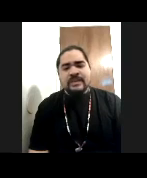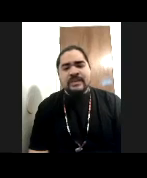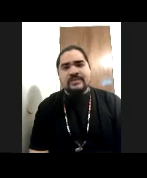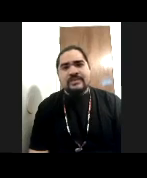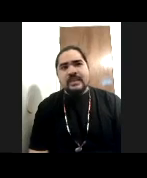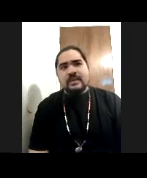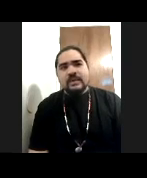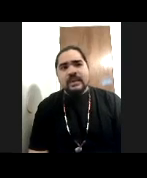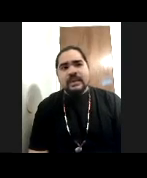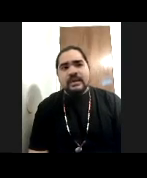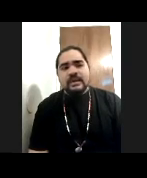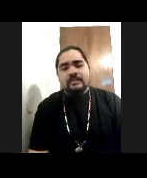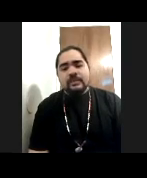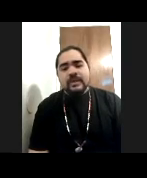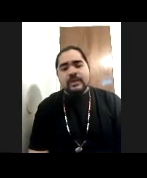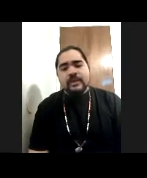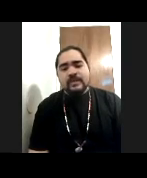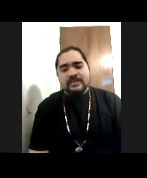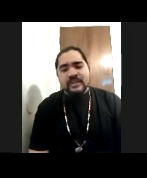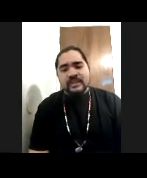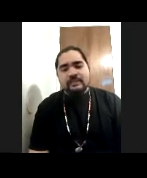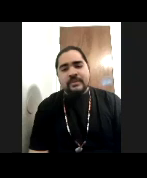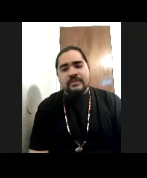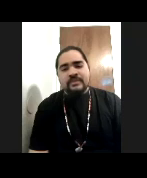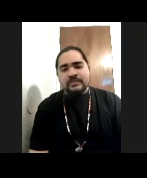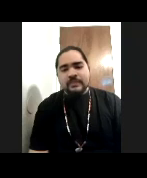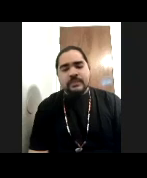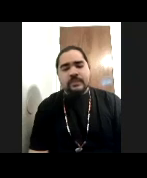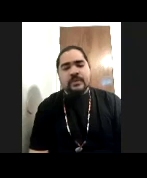because when I when I went up and I signed up for it to do some spoken word,